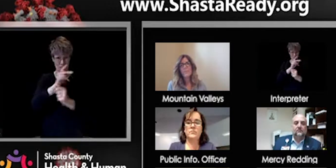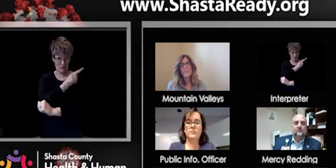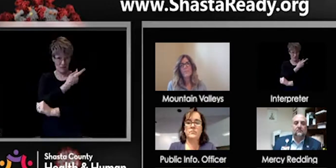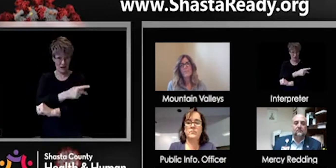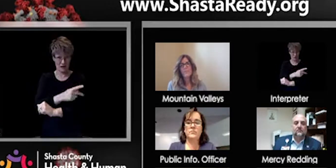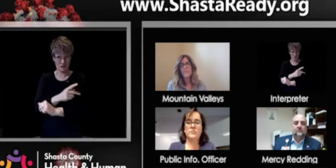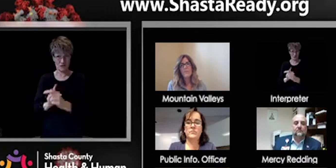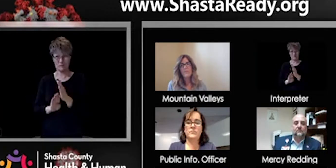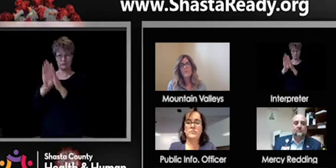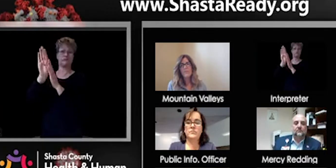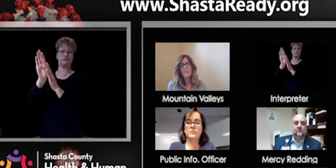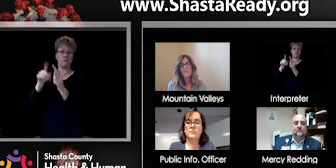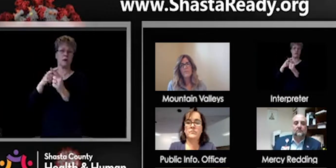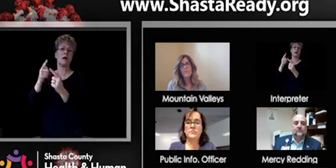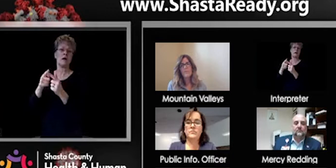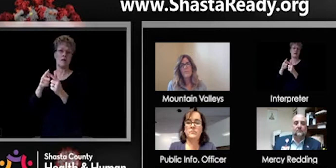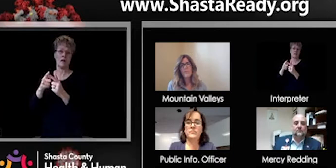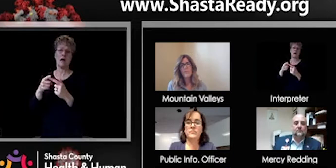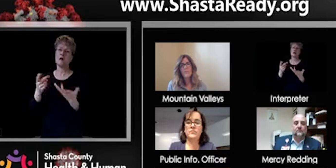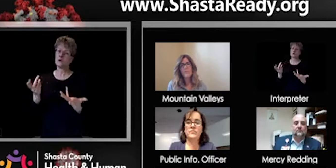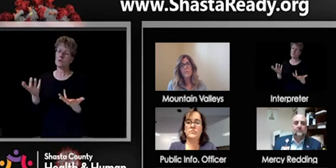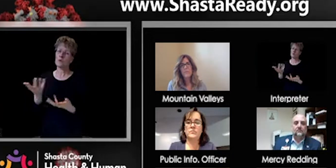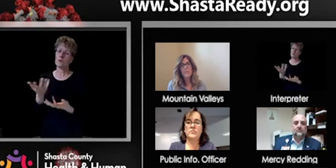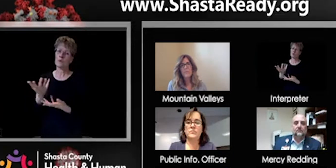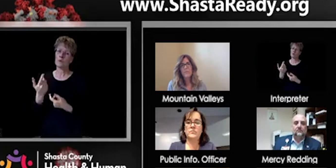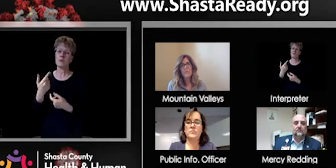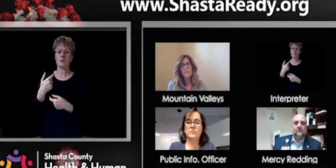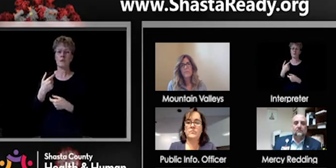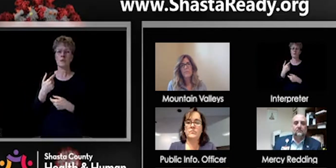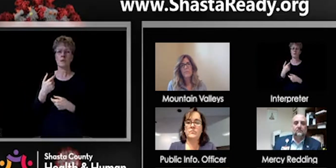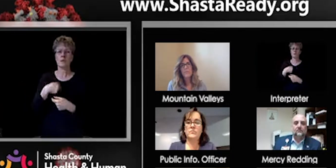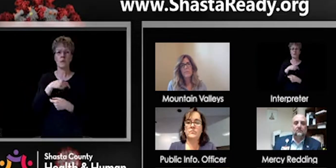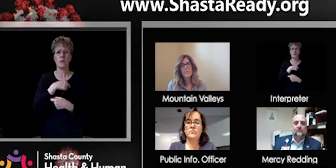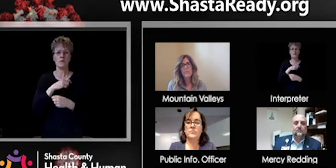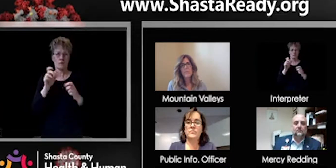individuals potentially bringing the virus to our community or our community members